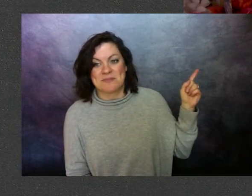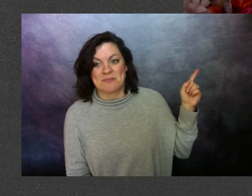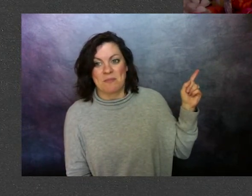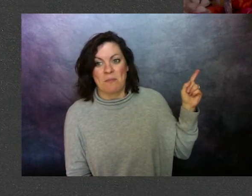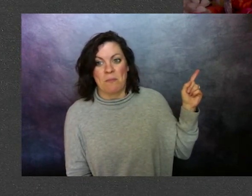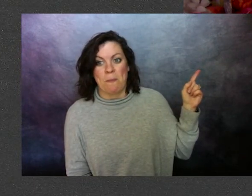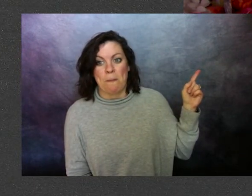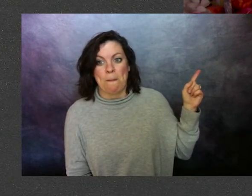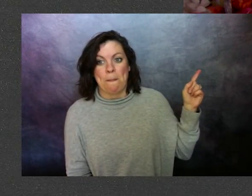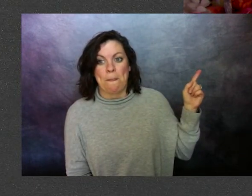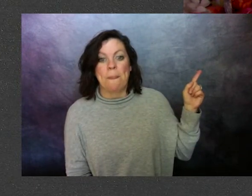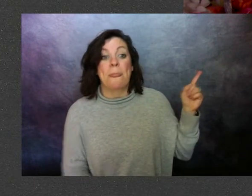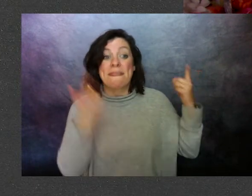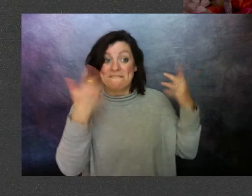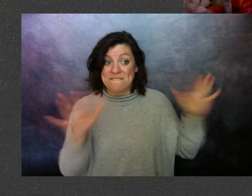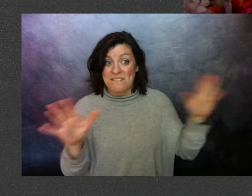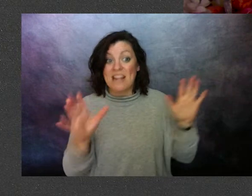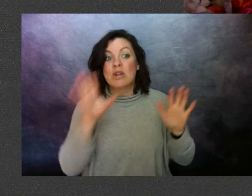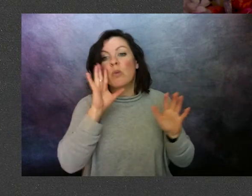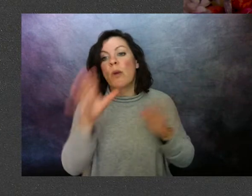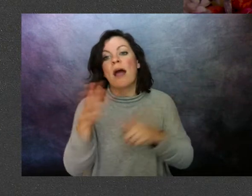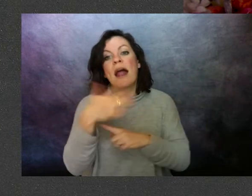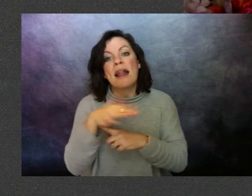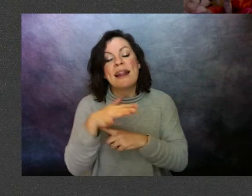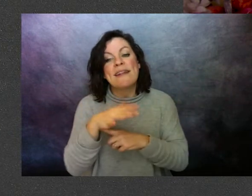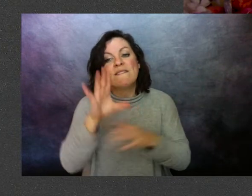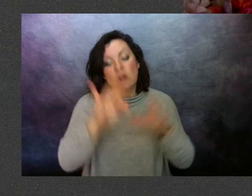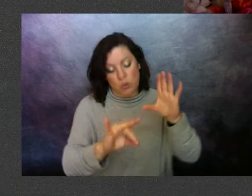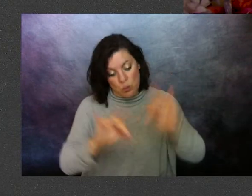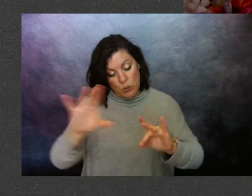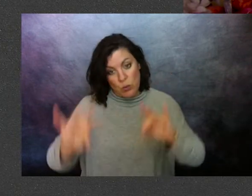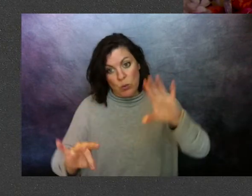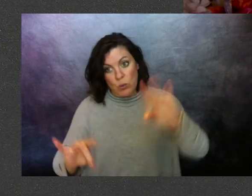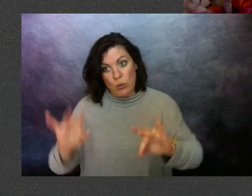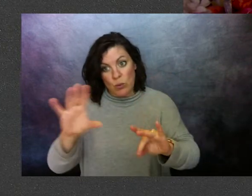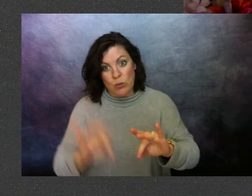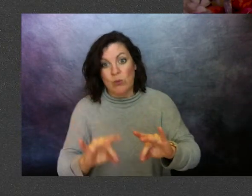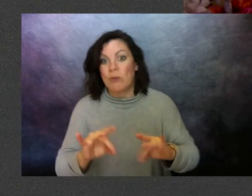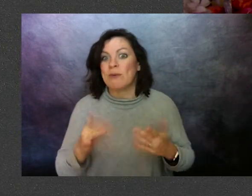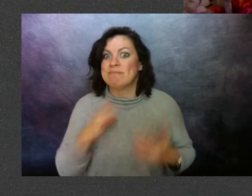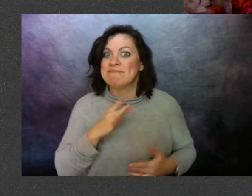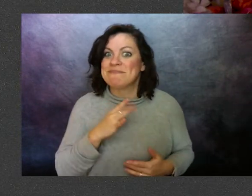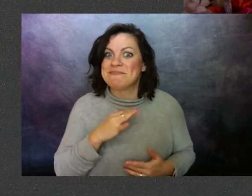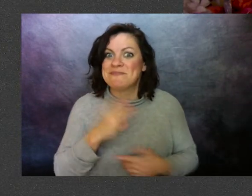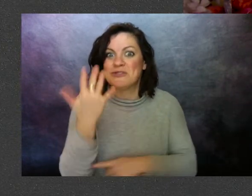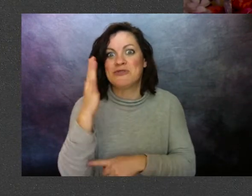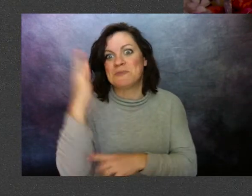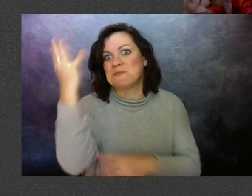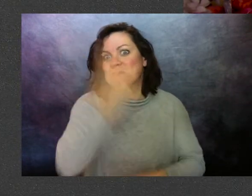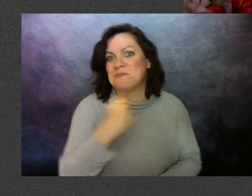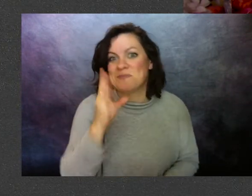And then I'm going to take my leaves and I'm going to glue them all around my picture.